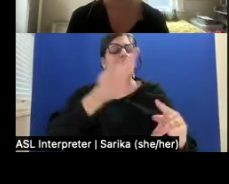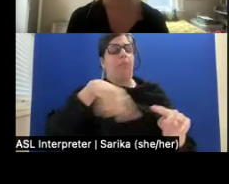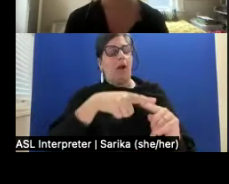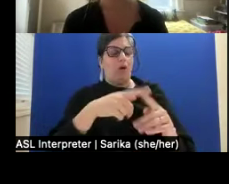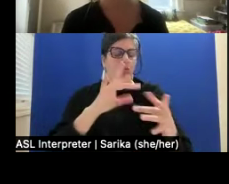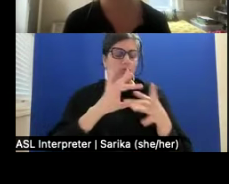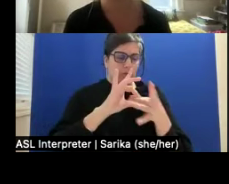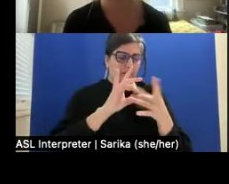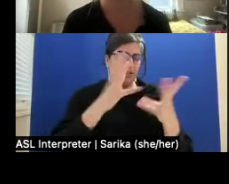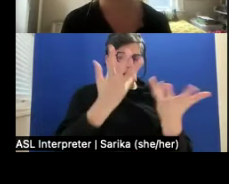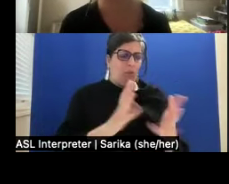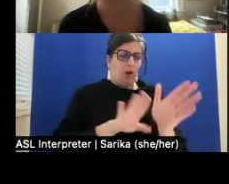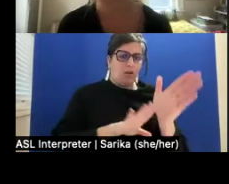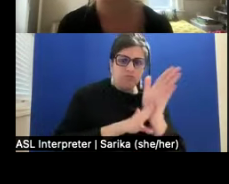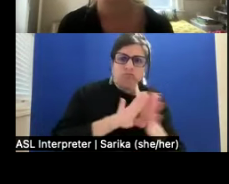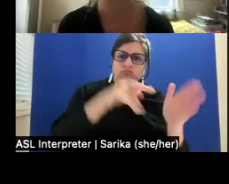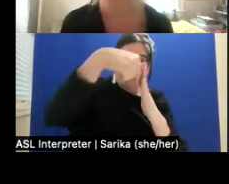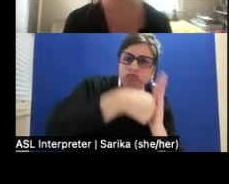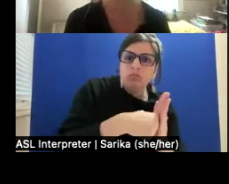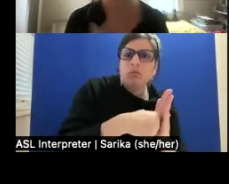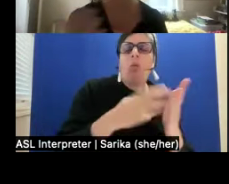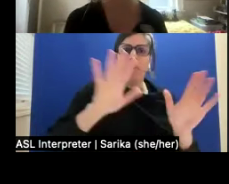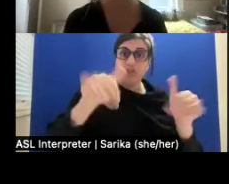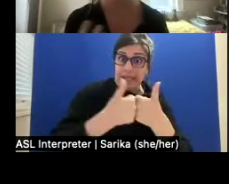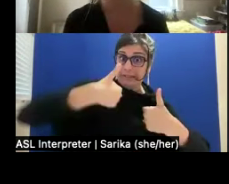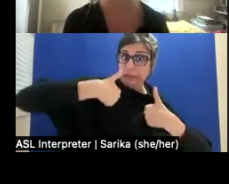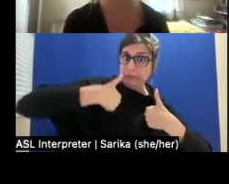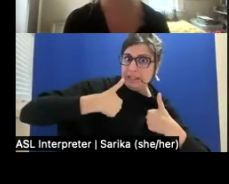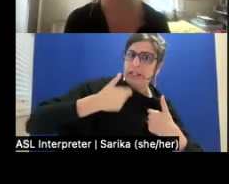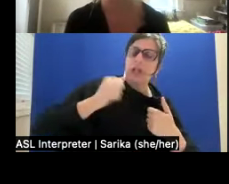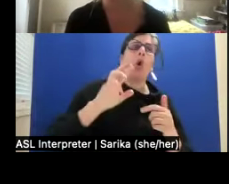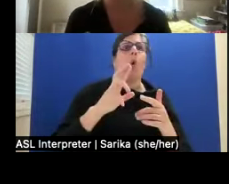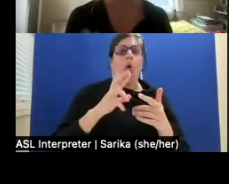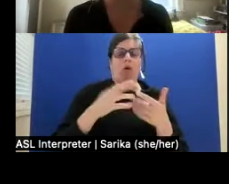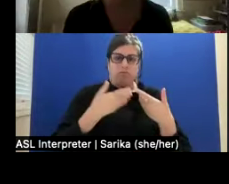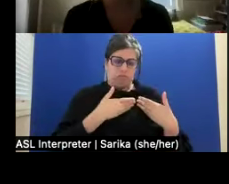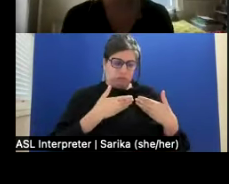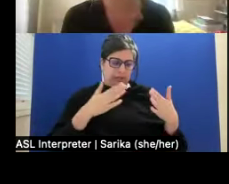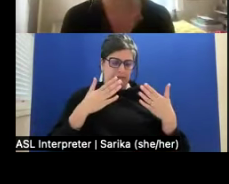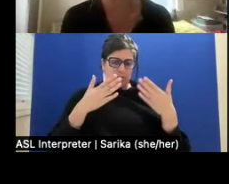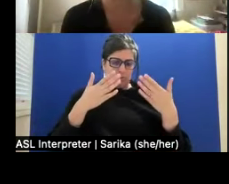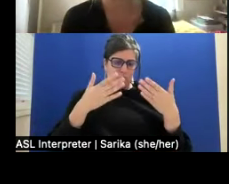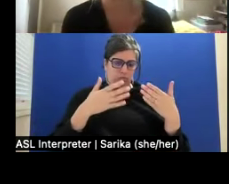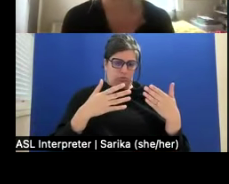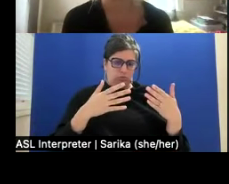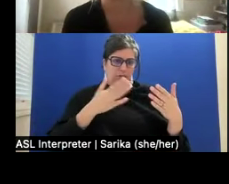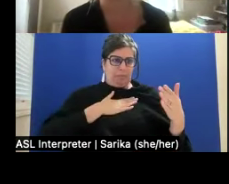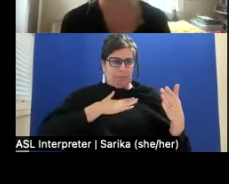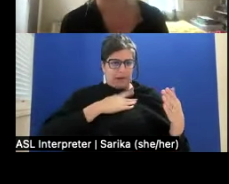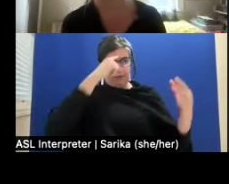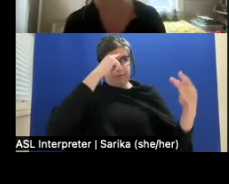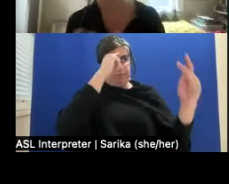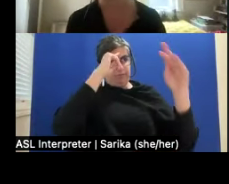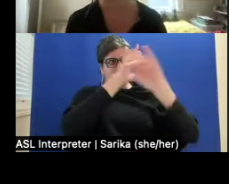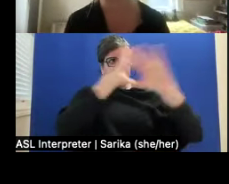or that challenged me in some ways, and to expand the circles of understanding at the table or in the room.